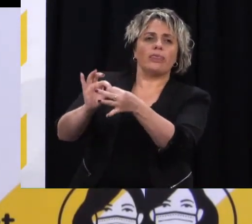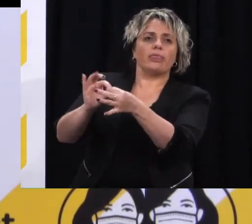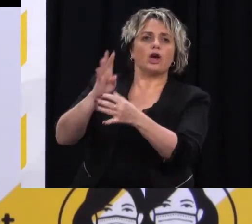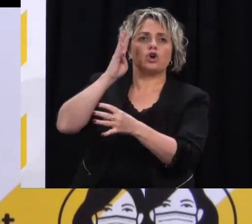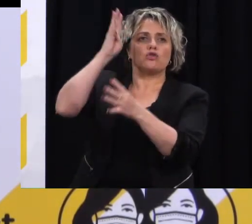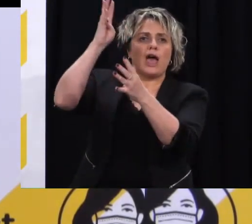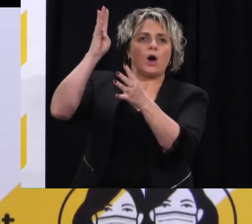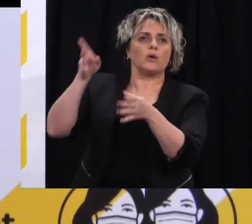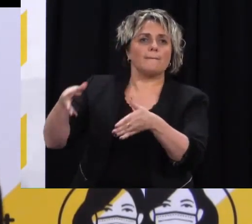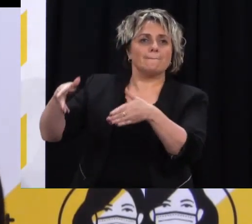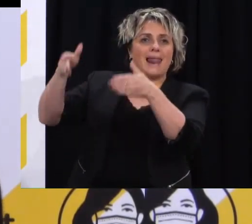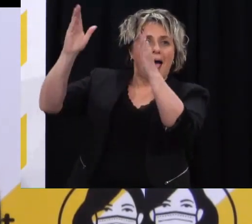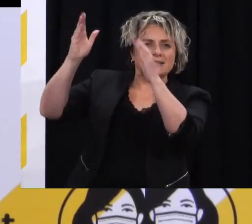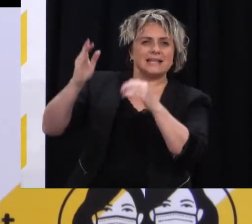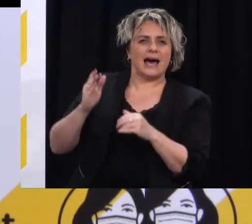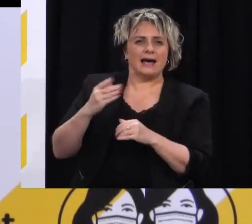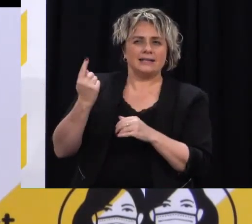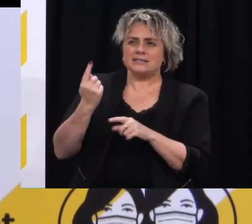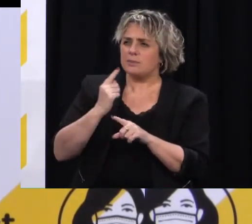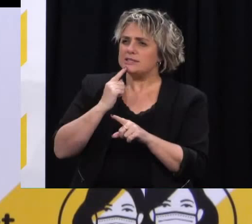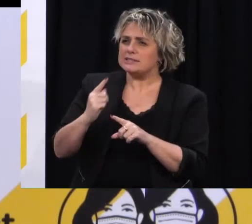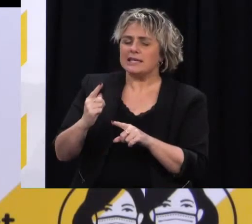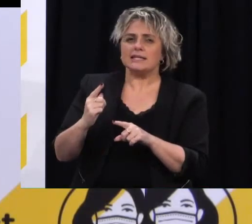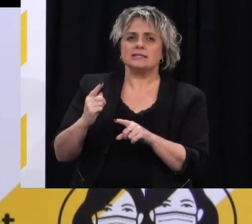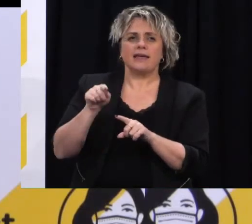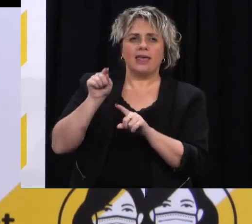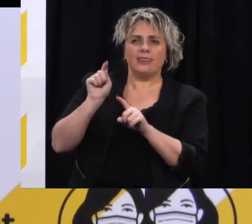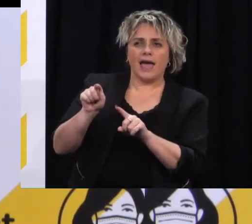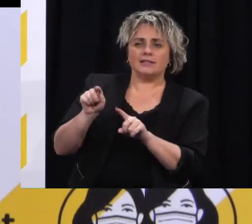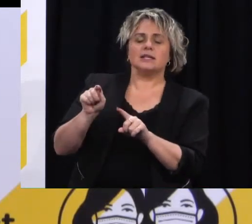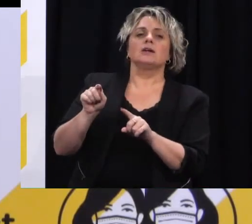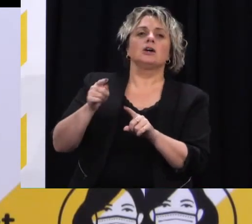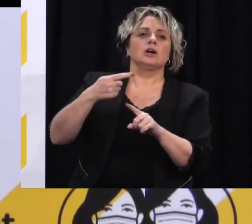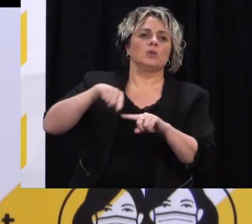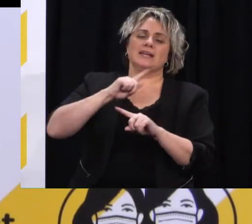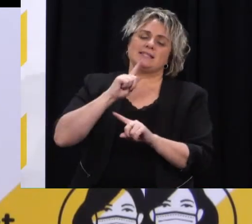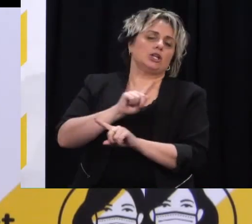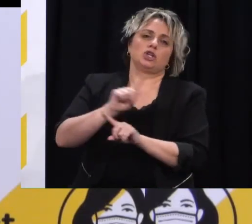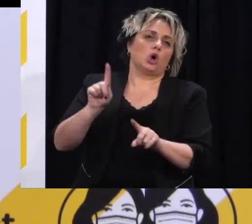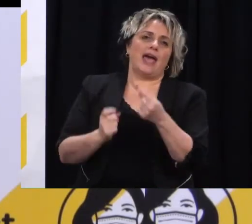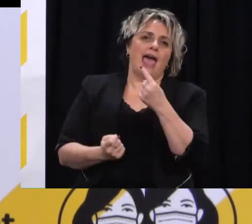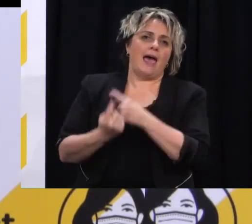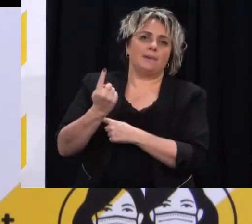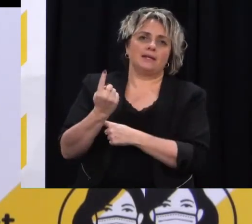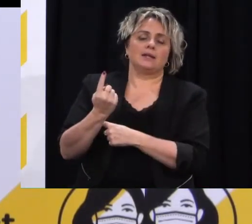out any link between any - there was a theory around someone potentially working